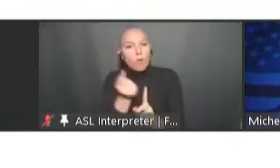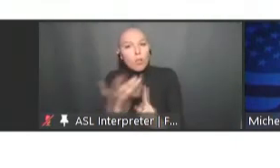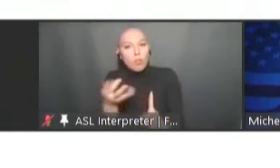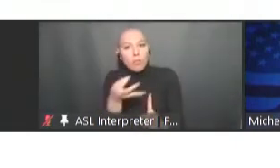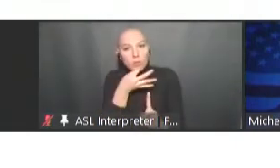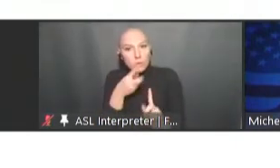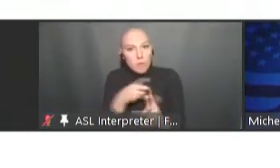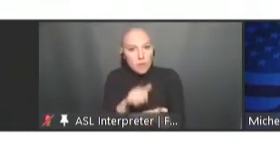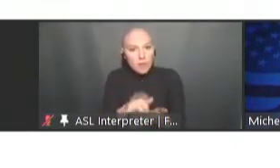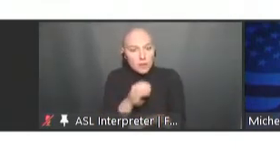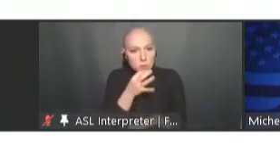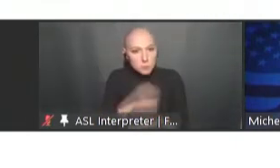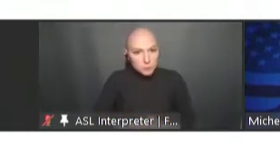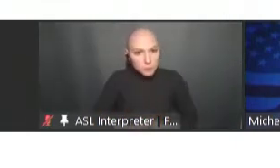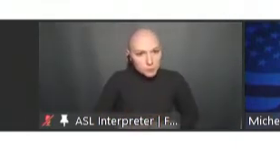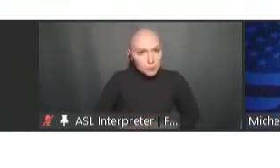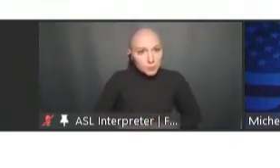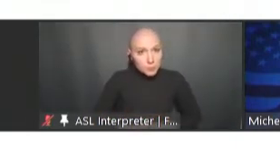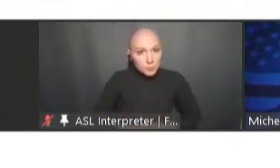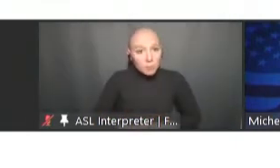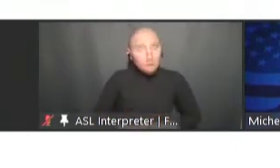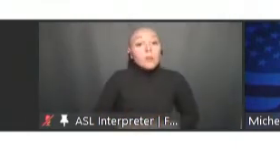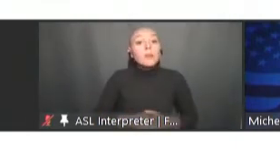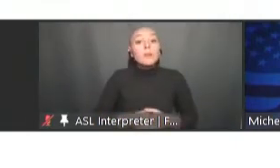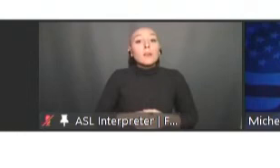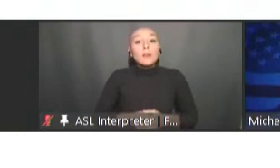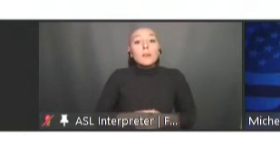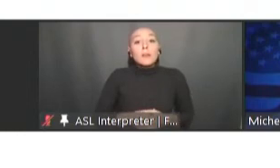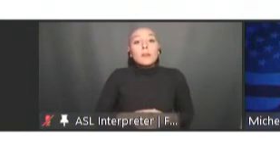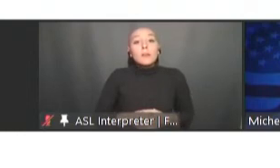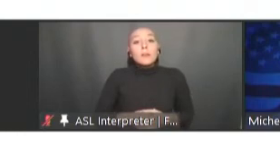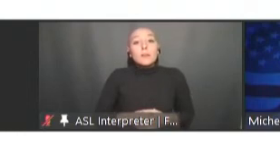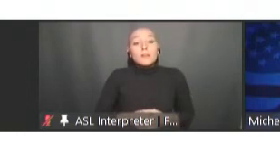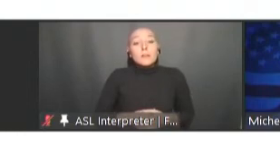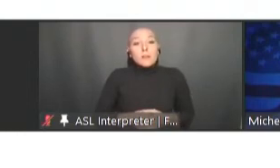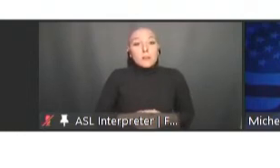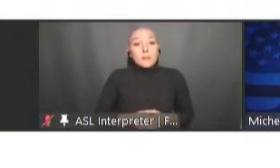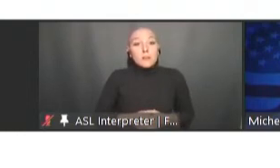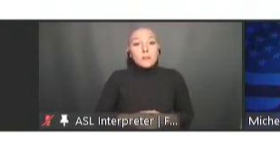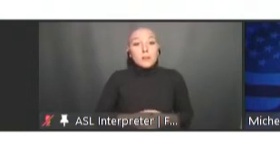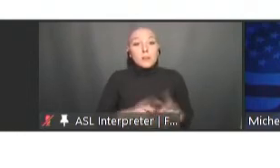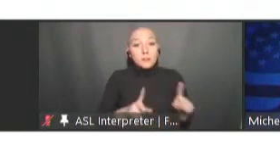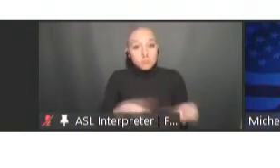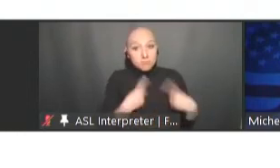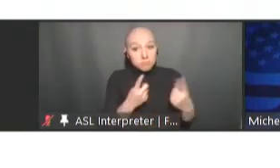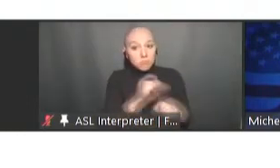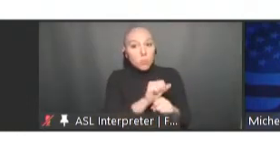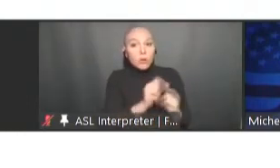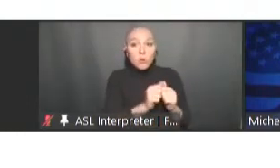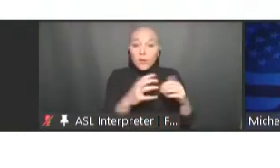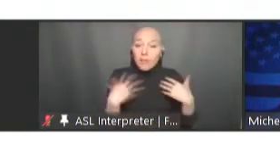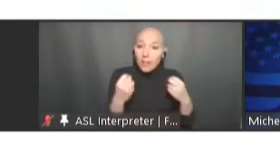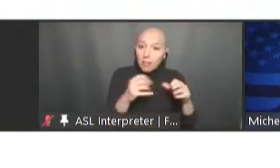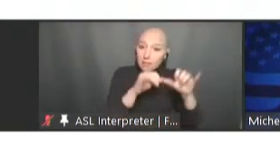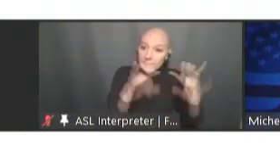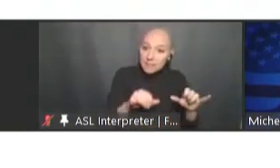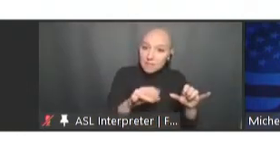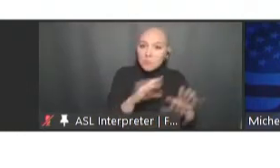We've also been working with our health systems and hospitals around what's working because what